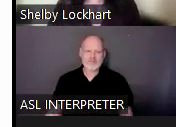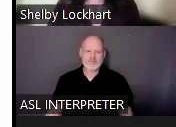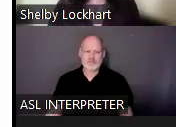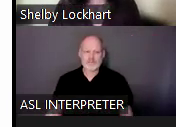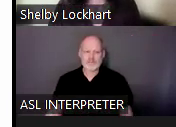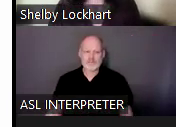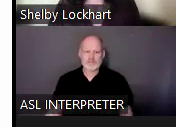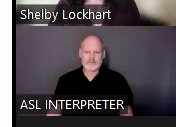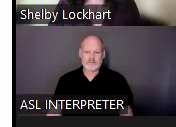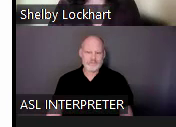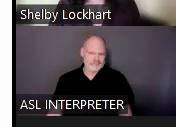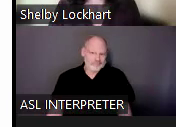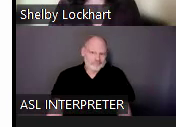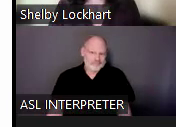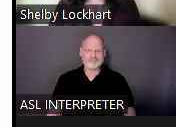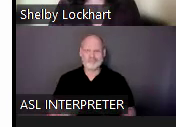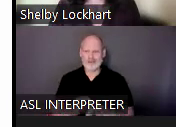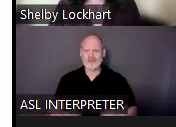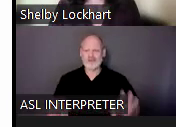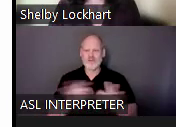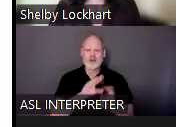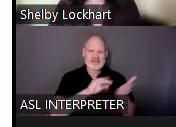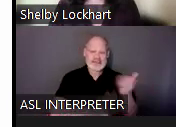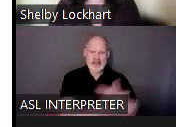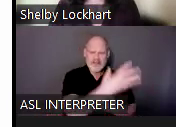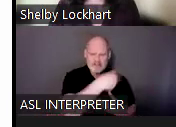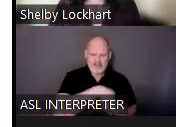so you got to get staff and students and families involved in defining that culture.